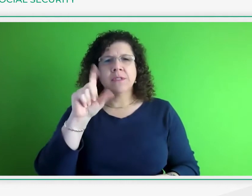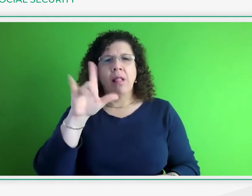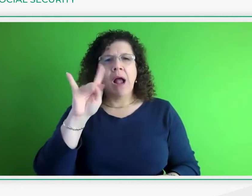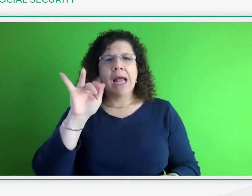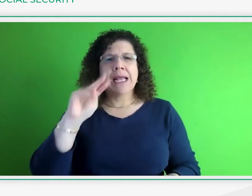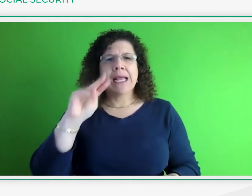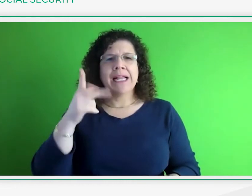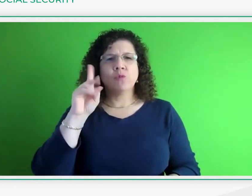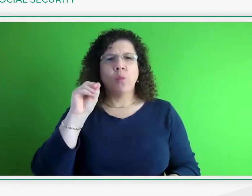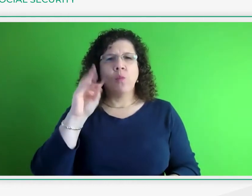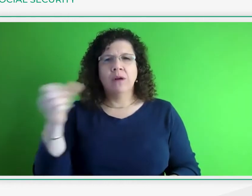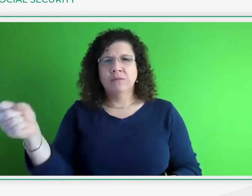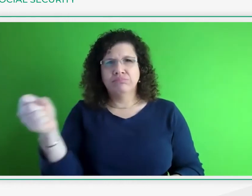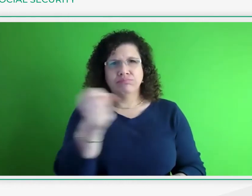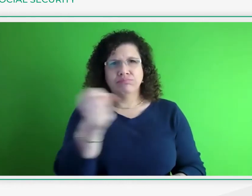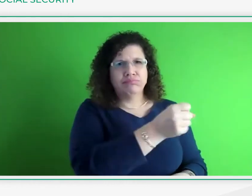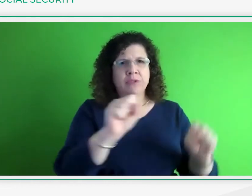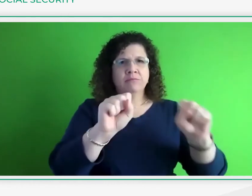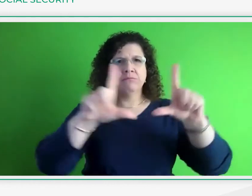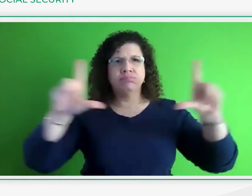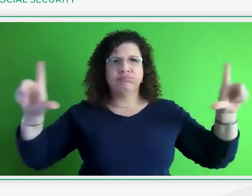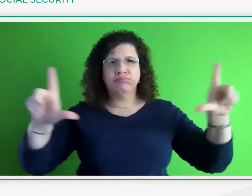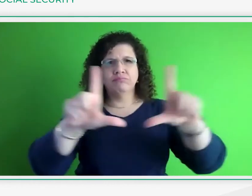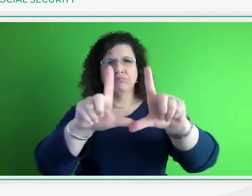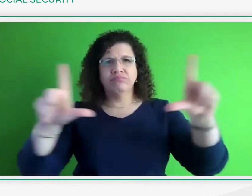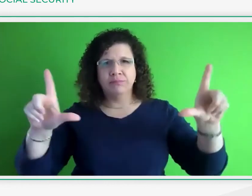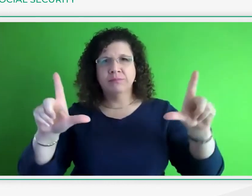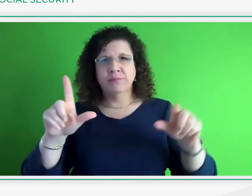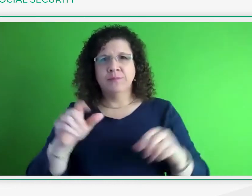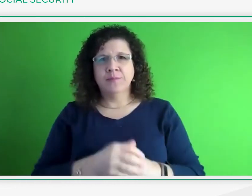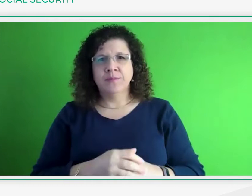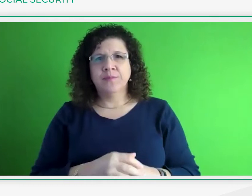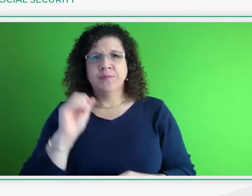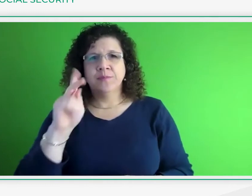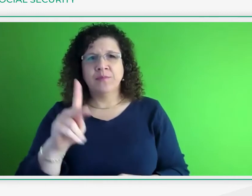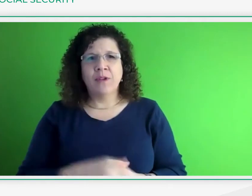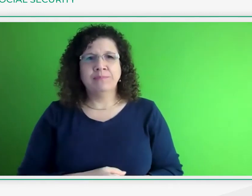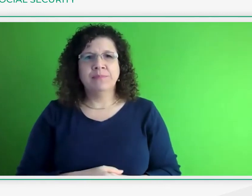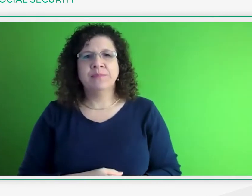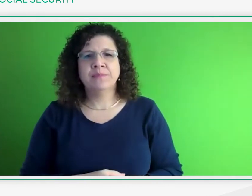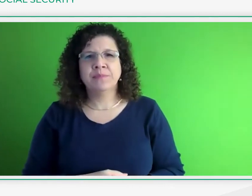And you can basically slide the windows, and be able to make whichever one bigger or smaller